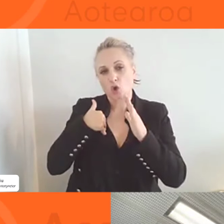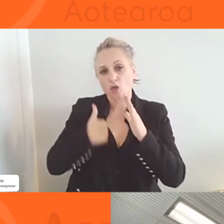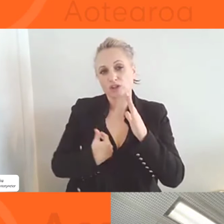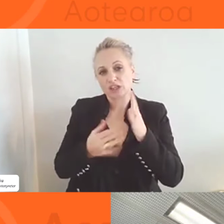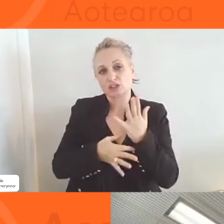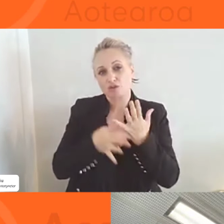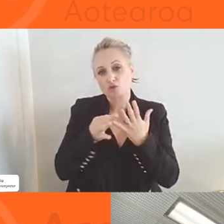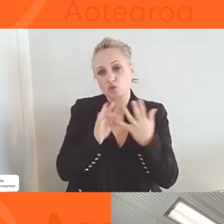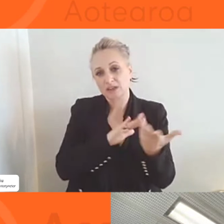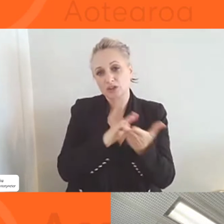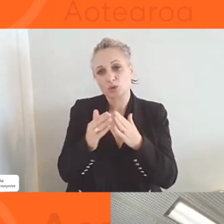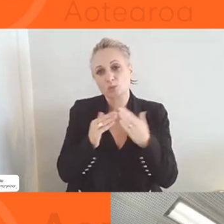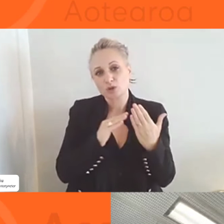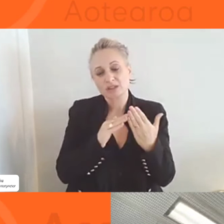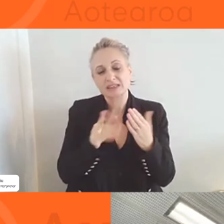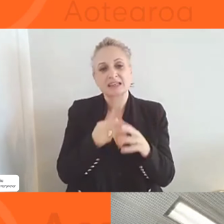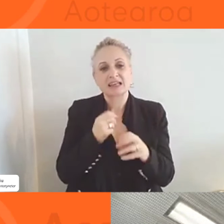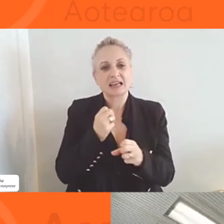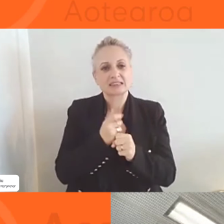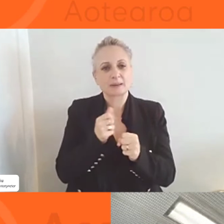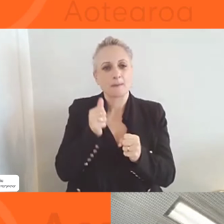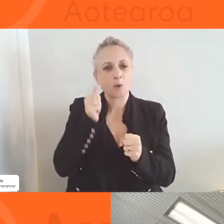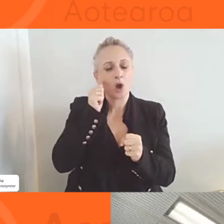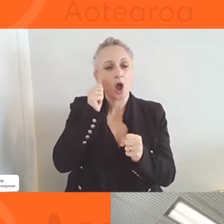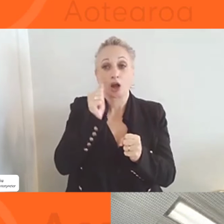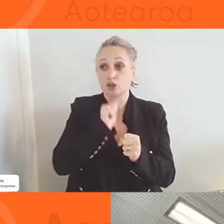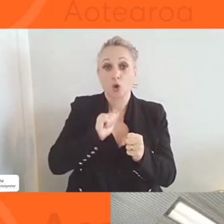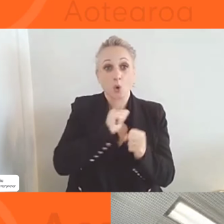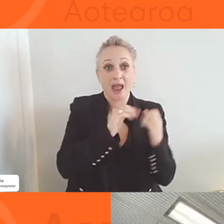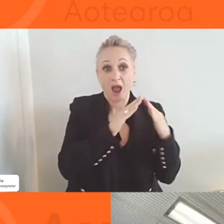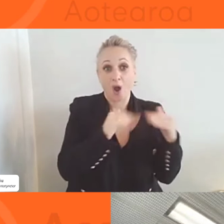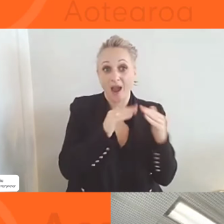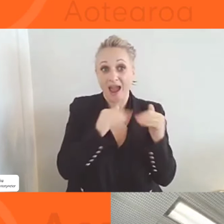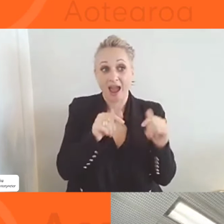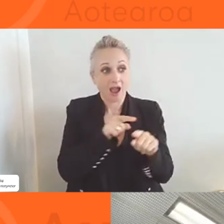So in other words, like I know our housing is not developed for